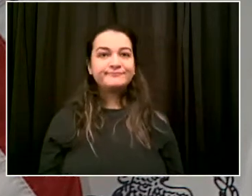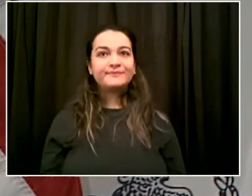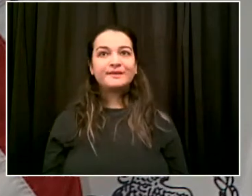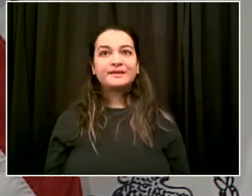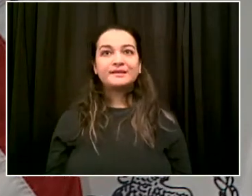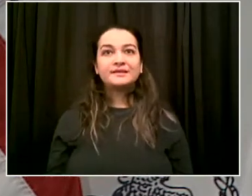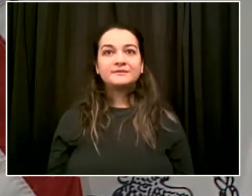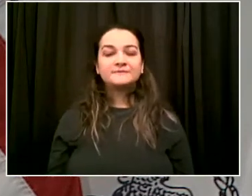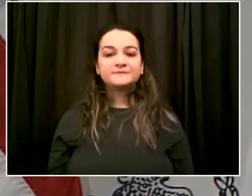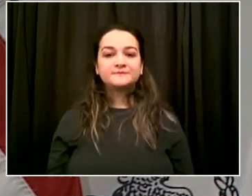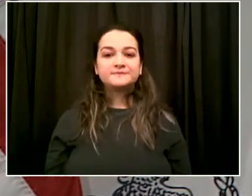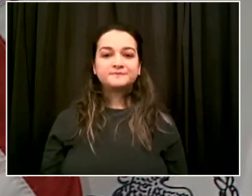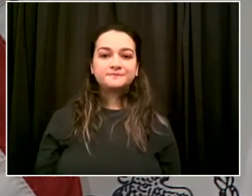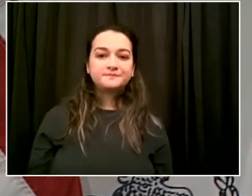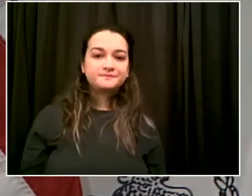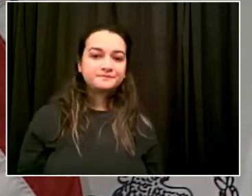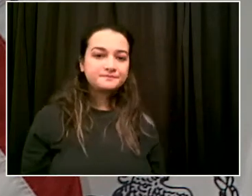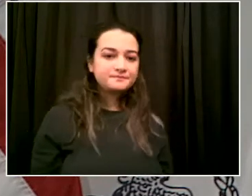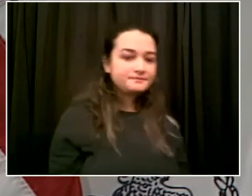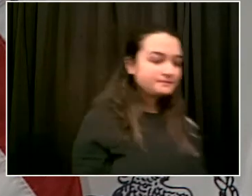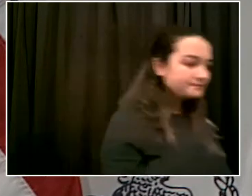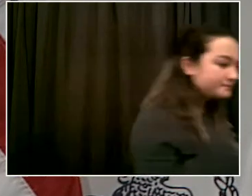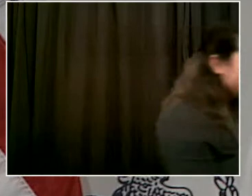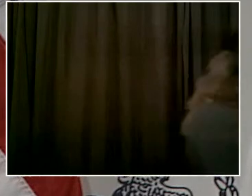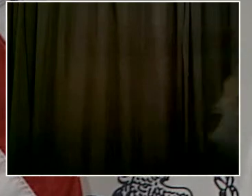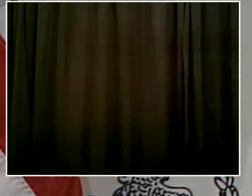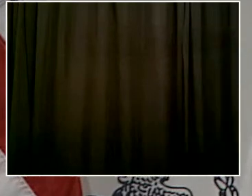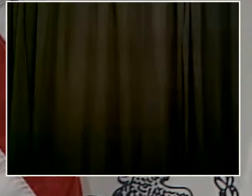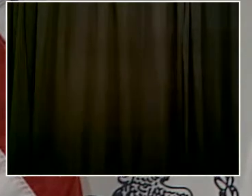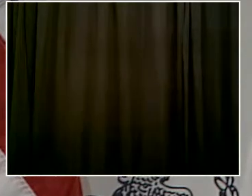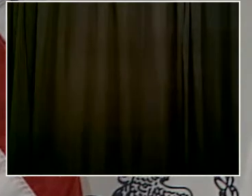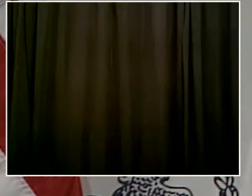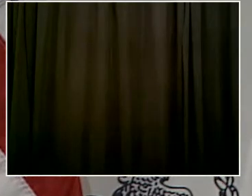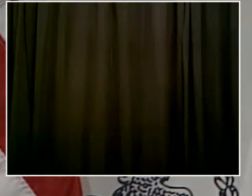DELIVERIES WE NEED HERE IN NEW YORK CITY. A FEW WORDSDS IN SPANISH.